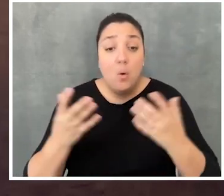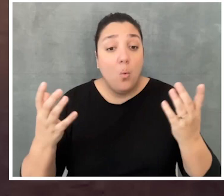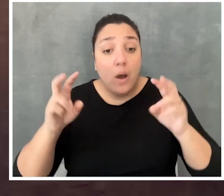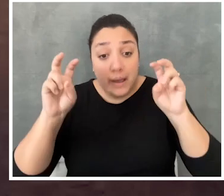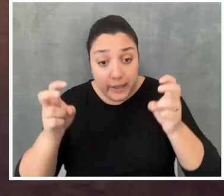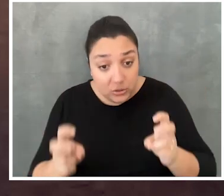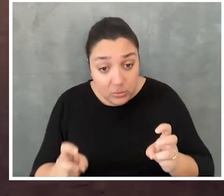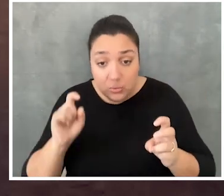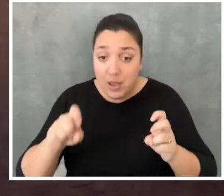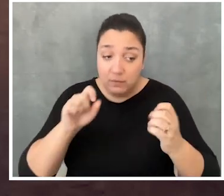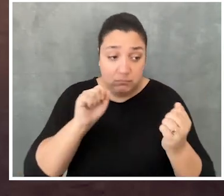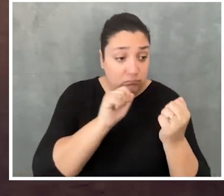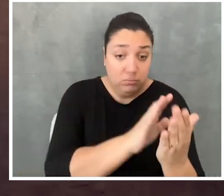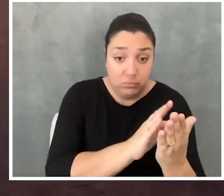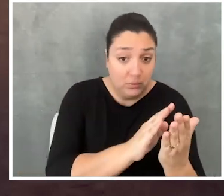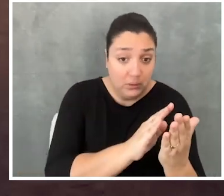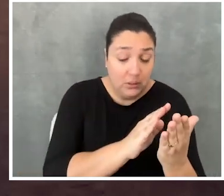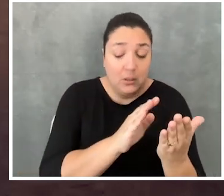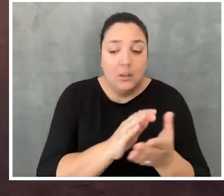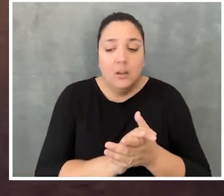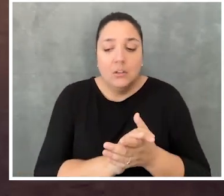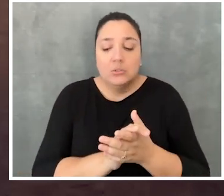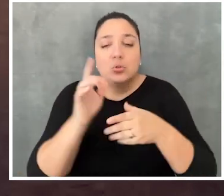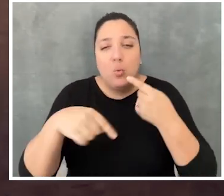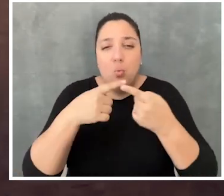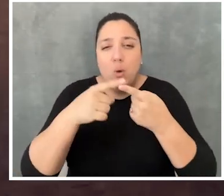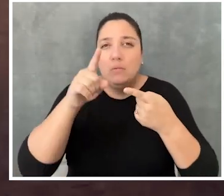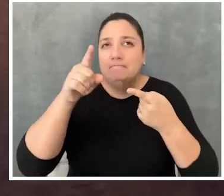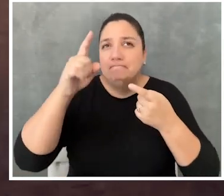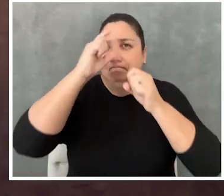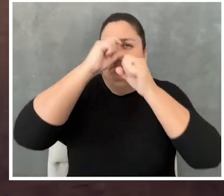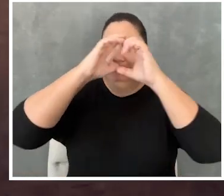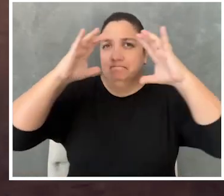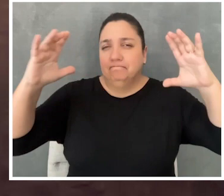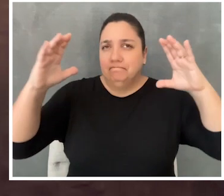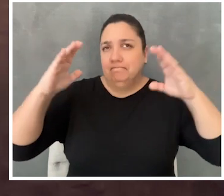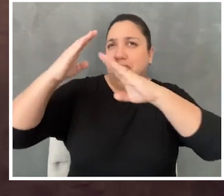And so when we're thinking about the barriers that are really affecting